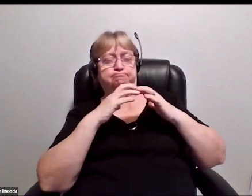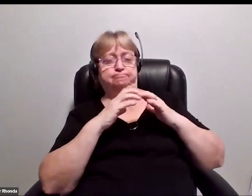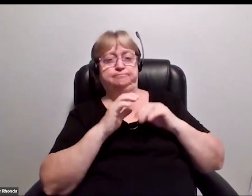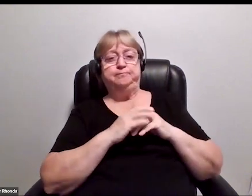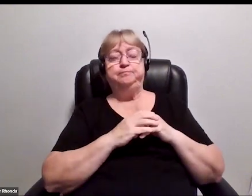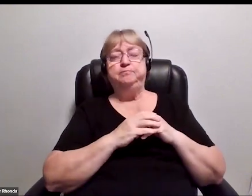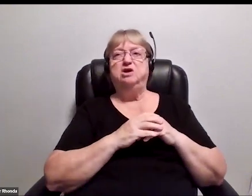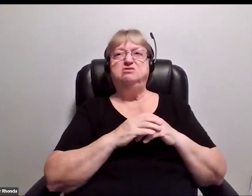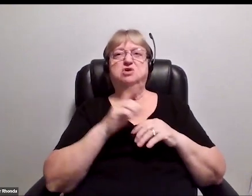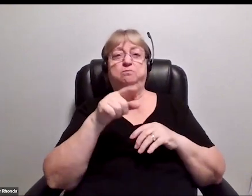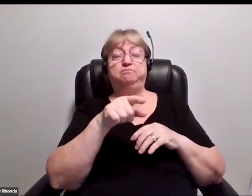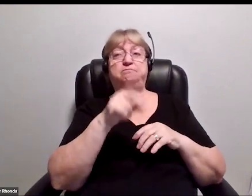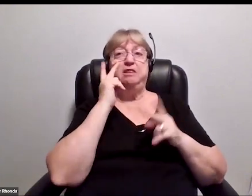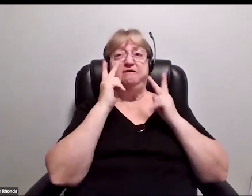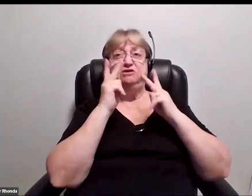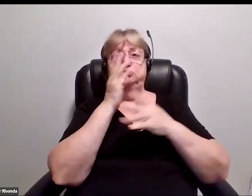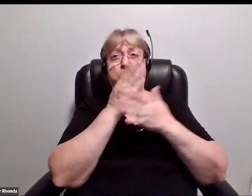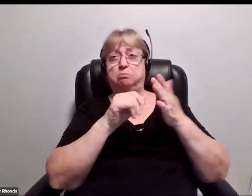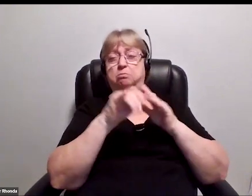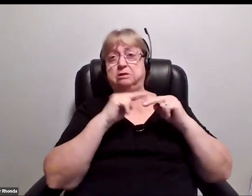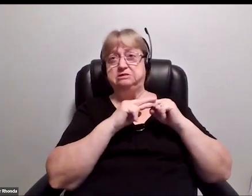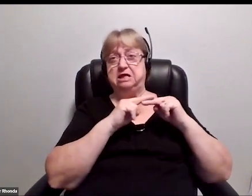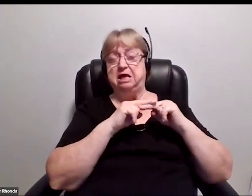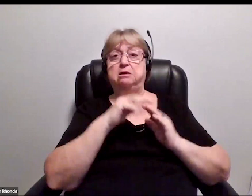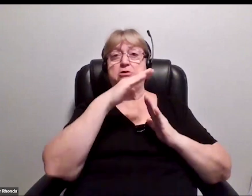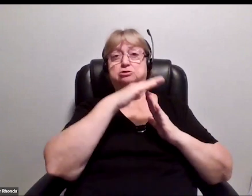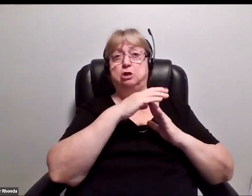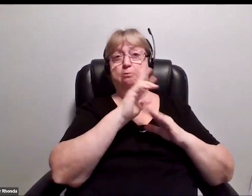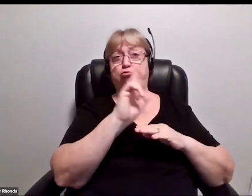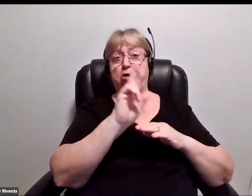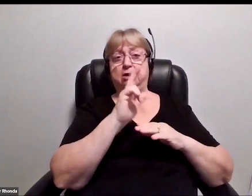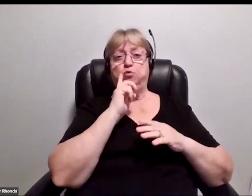in this slide together. In the top right corner, there's a tactile 3D model